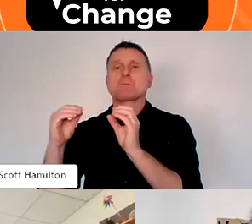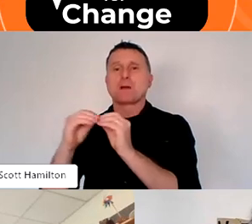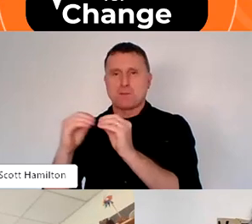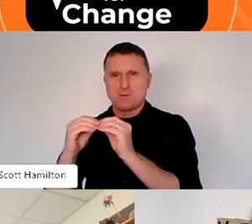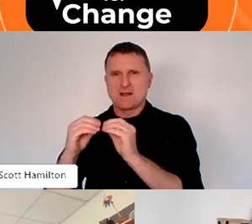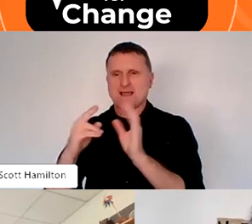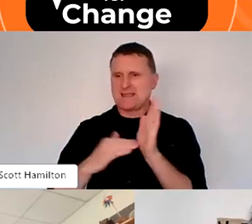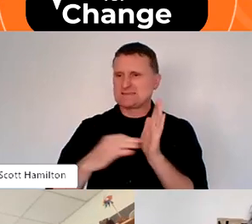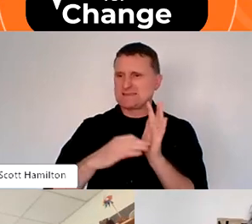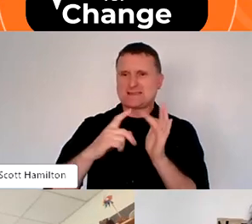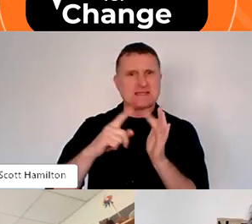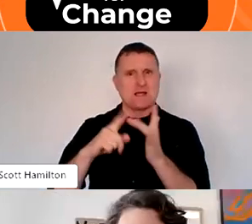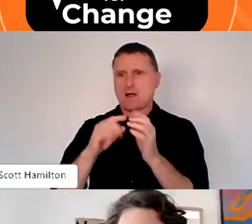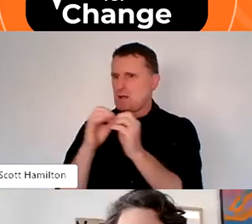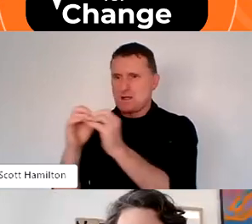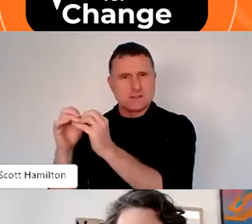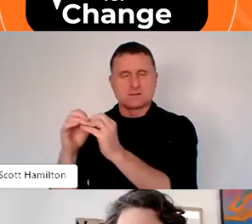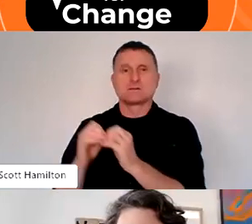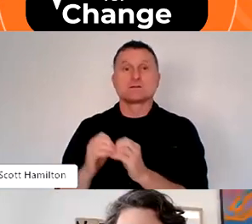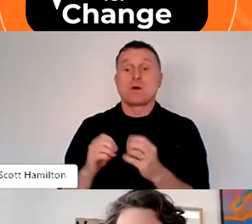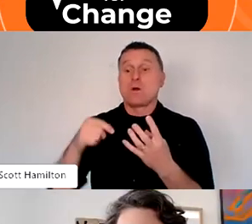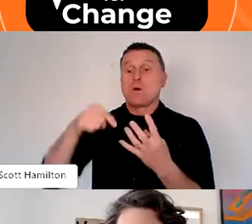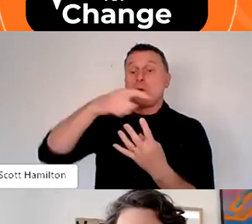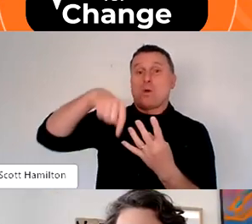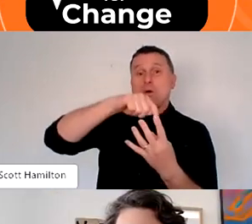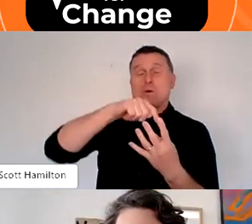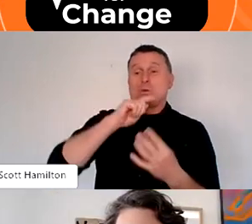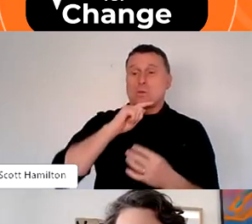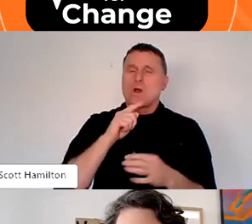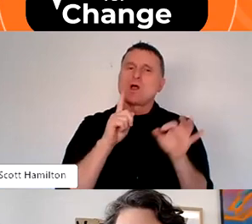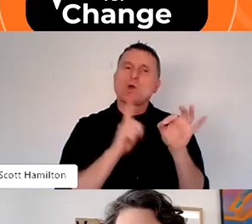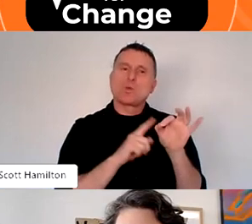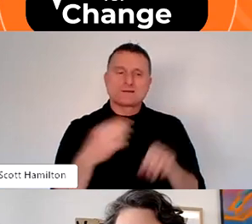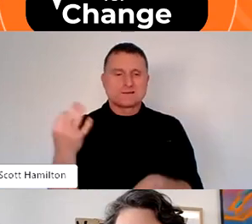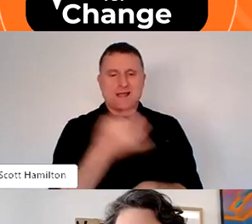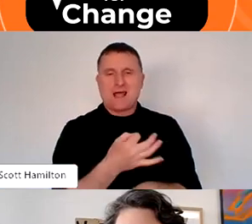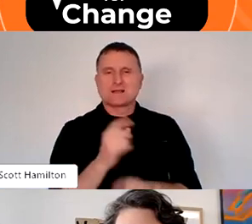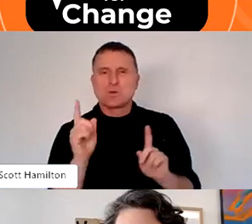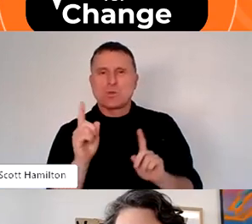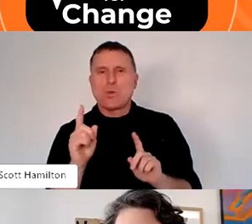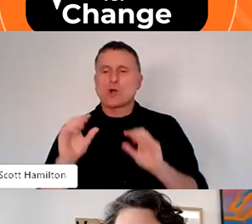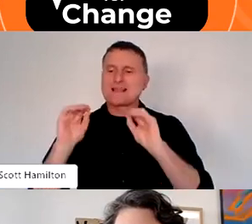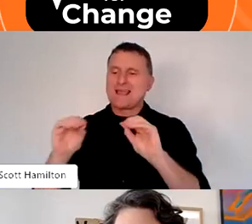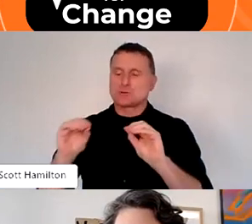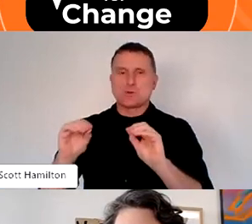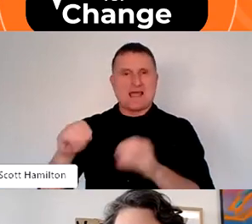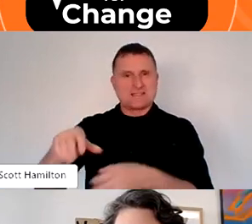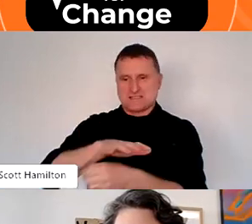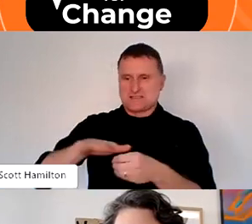Roa. This morning the panelists will respond to the question, what is the role of the education sector in the process of inclusion and